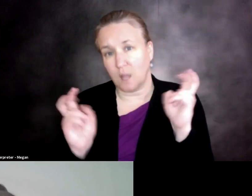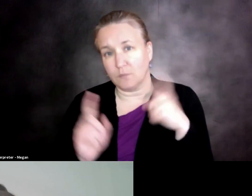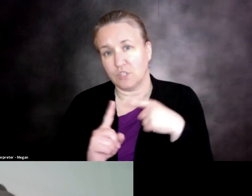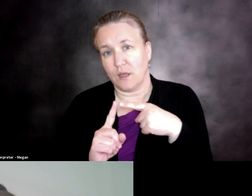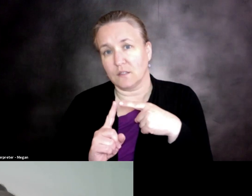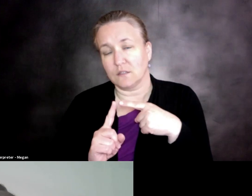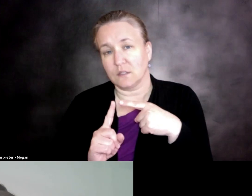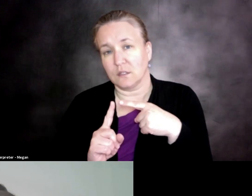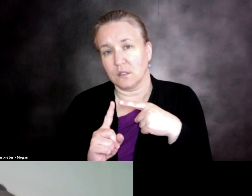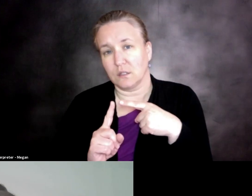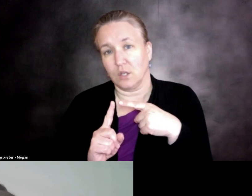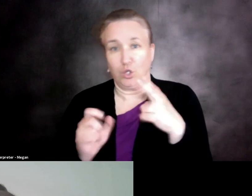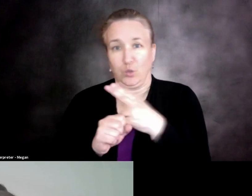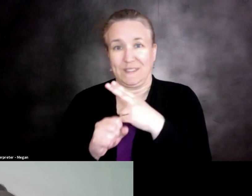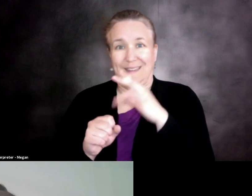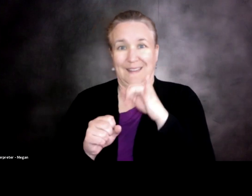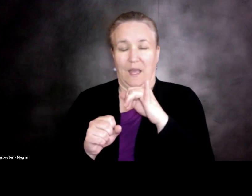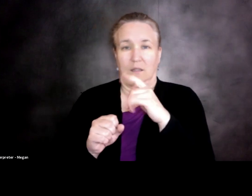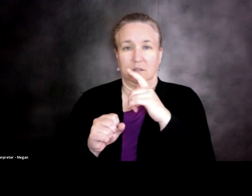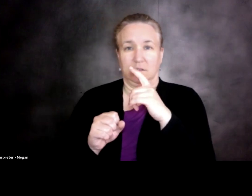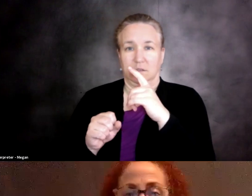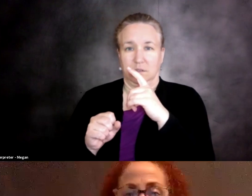to look from that particular subject would I think,